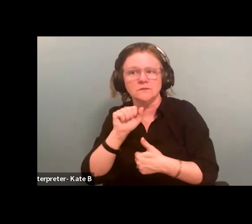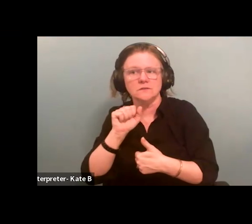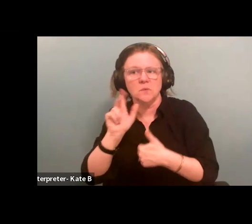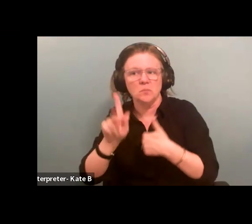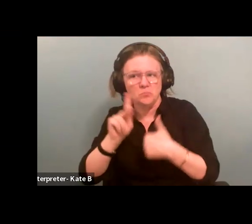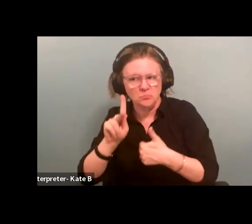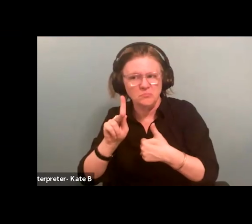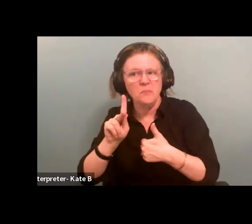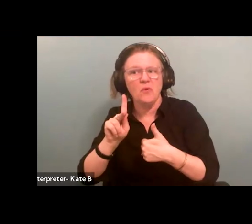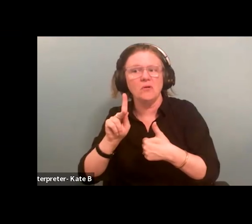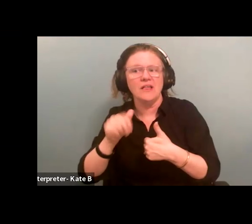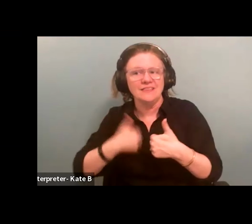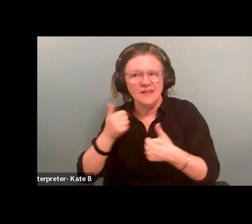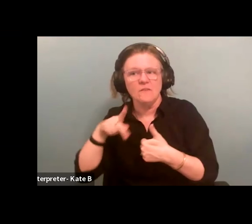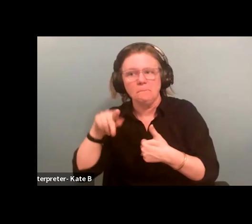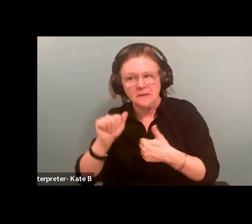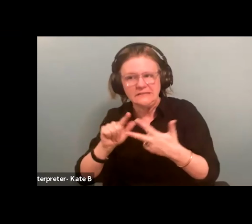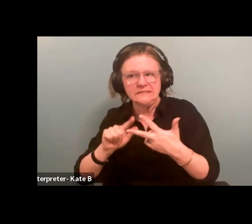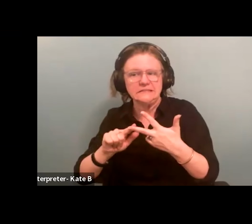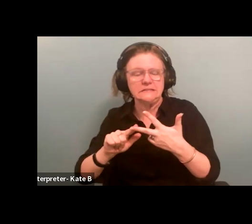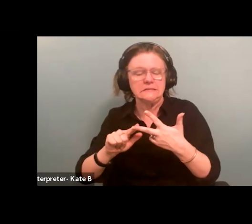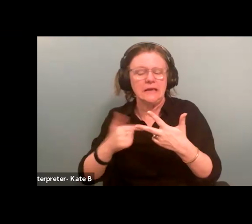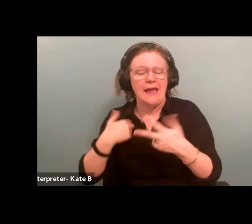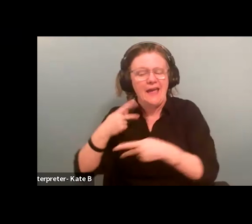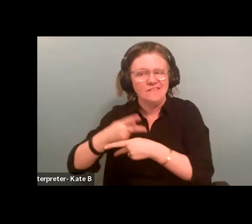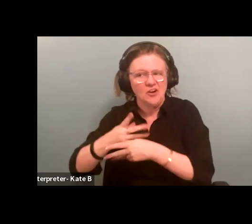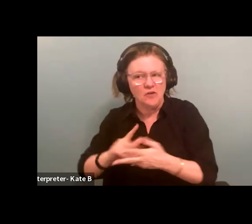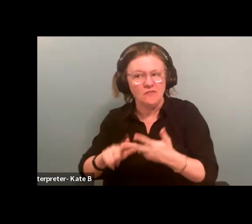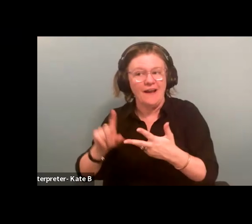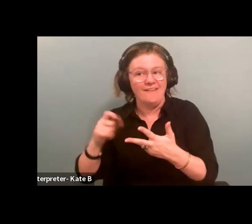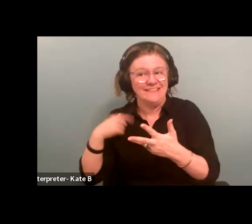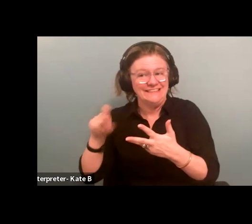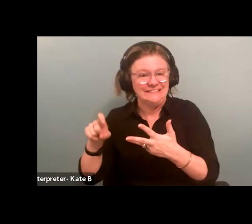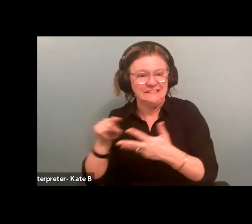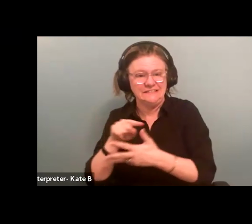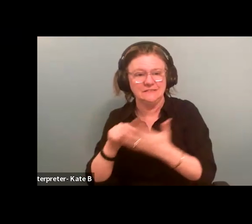and has those capacity or caregiver needs--